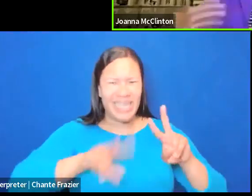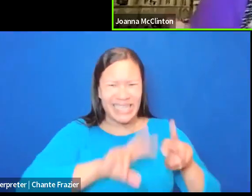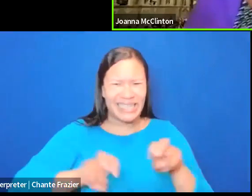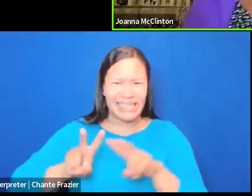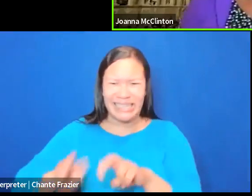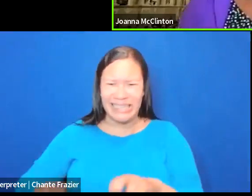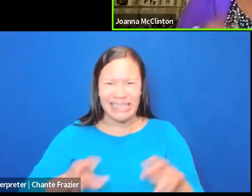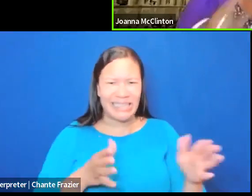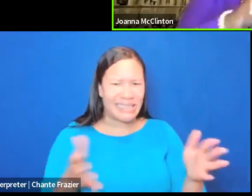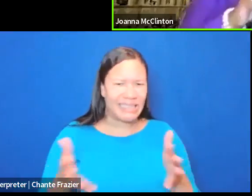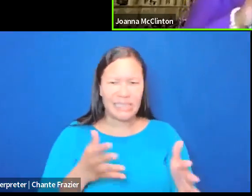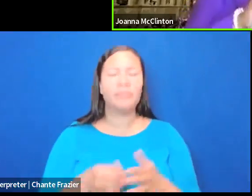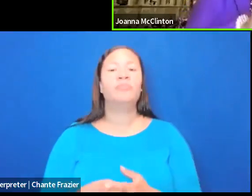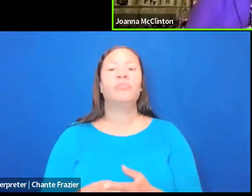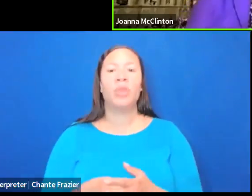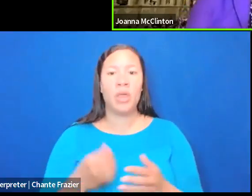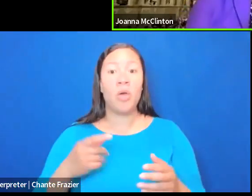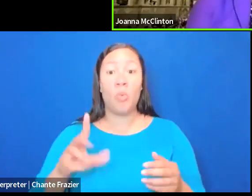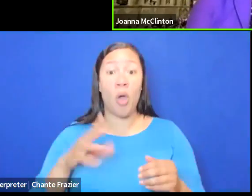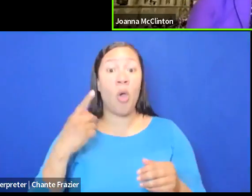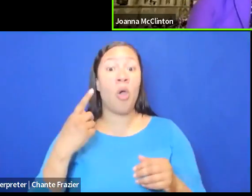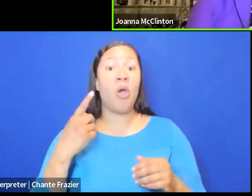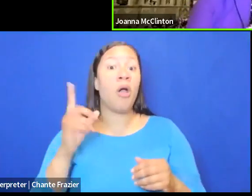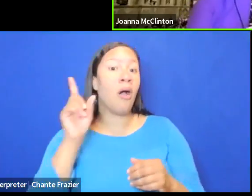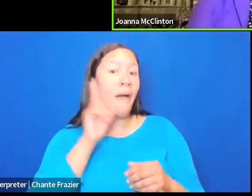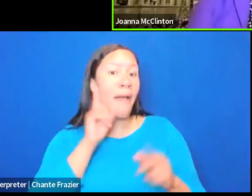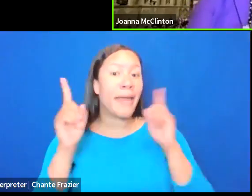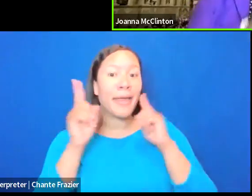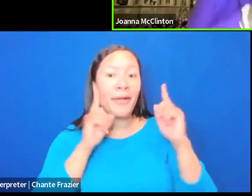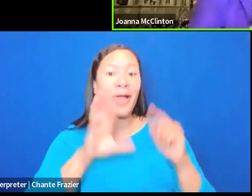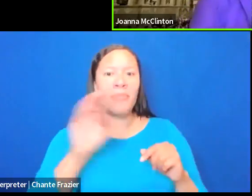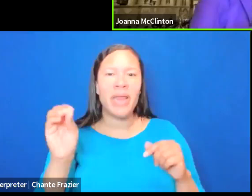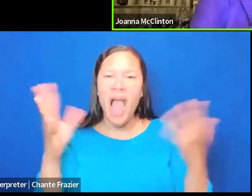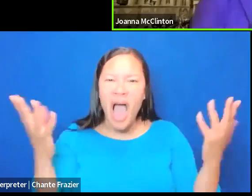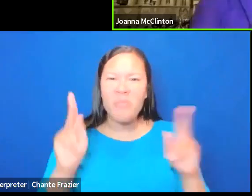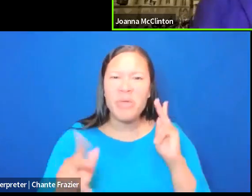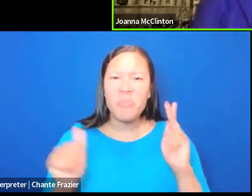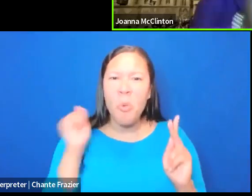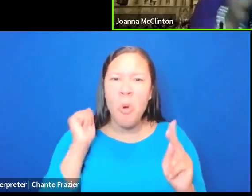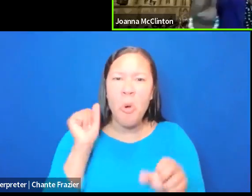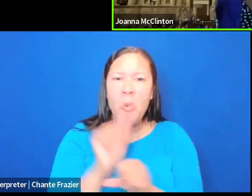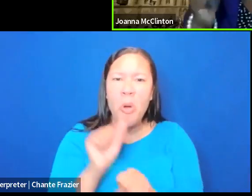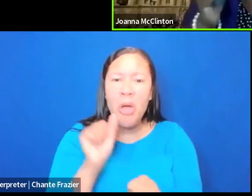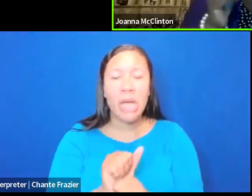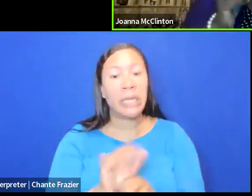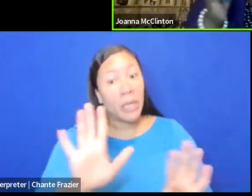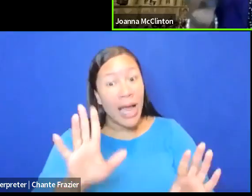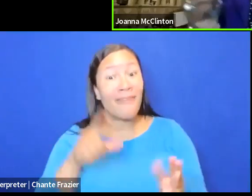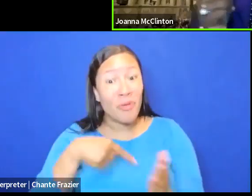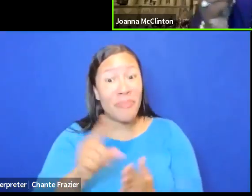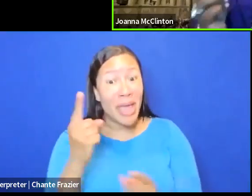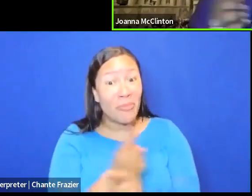have paid gender equity problems were and might be making minimum wage. I'm hearing from employers all